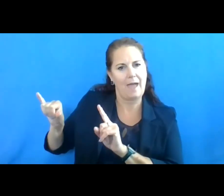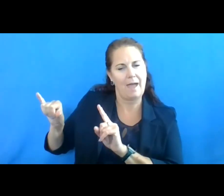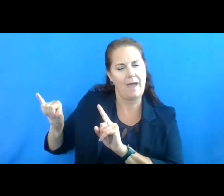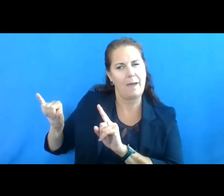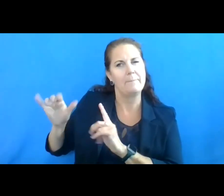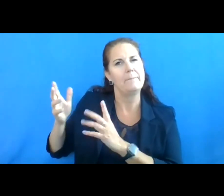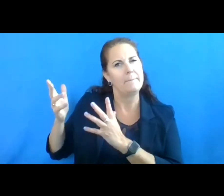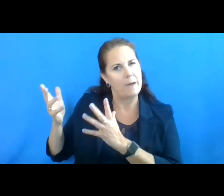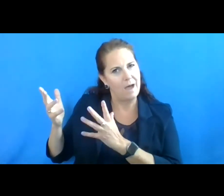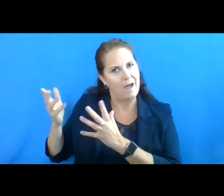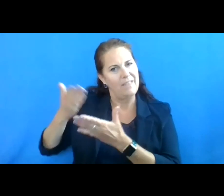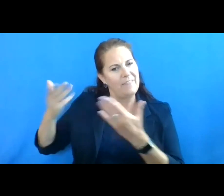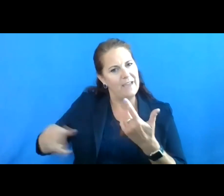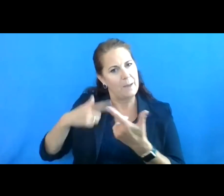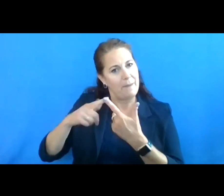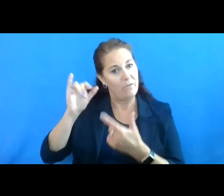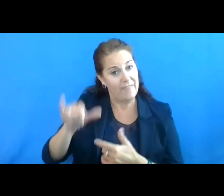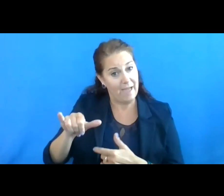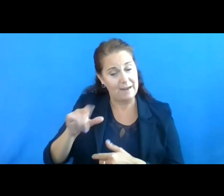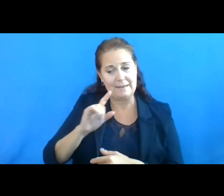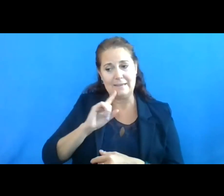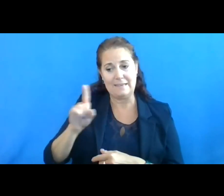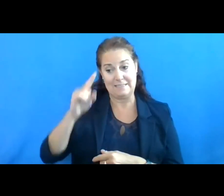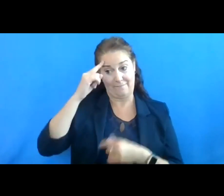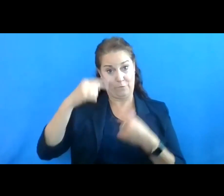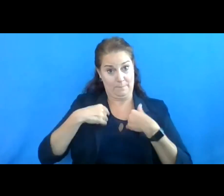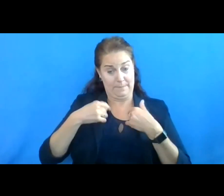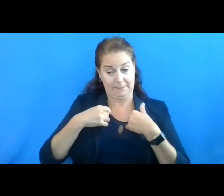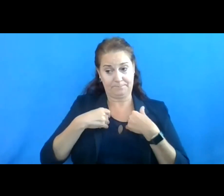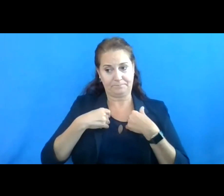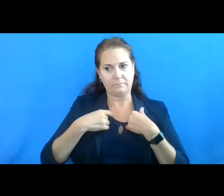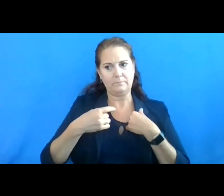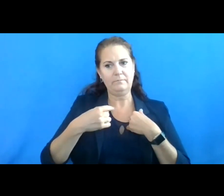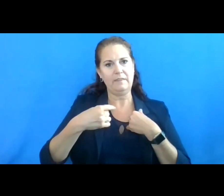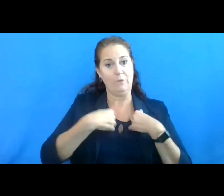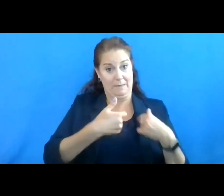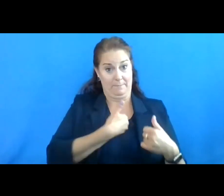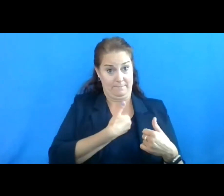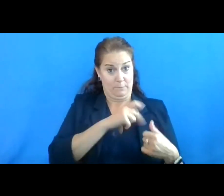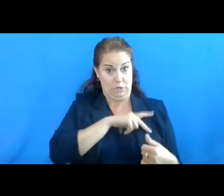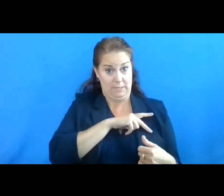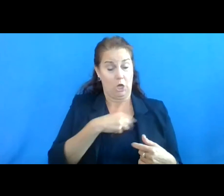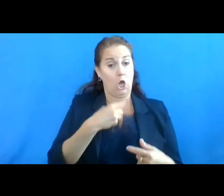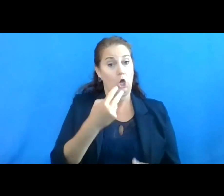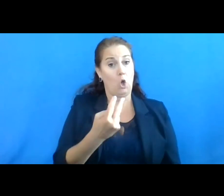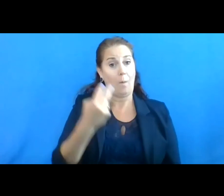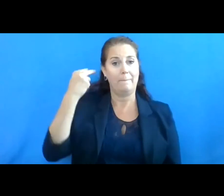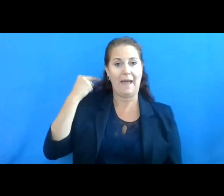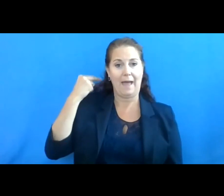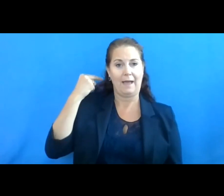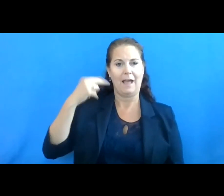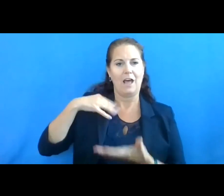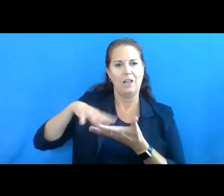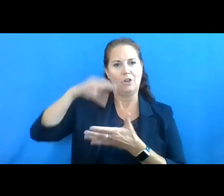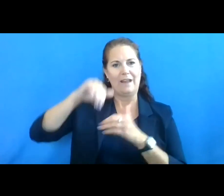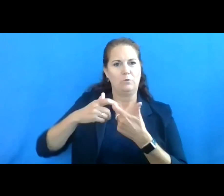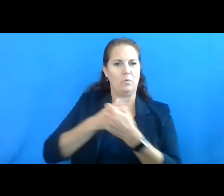And the thing about it is, and for me going back, has been about learning how to love